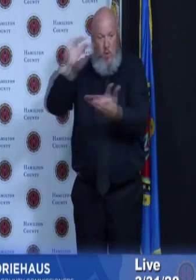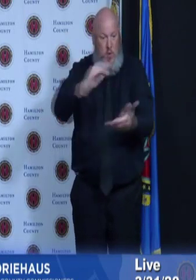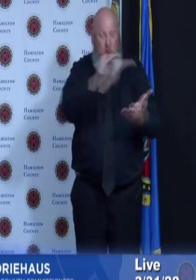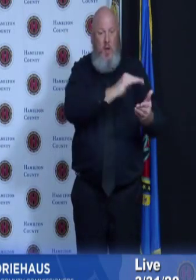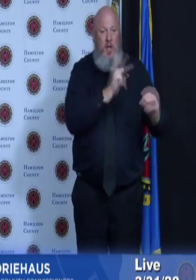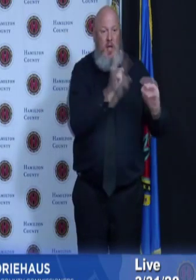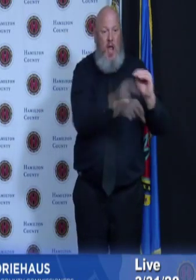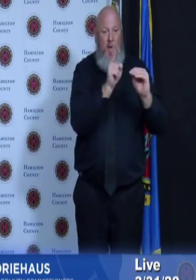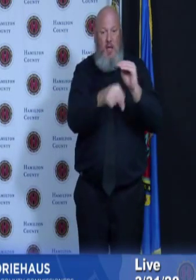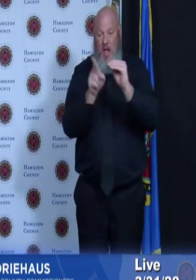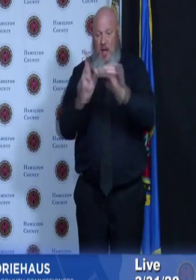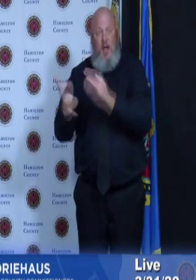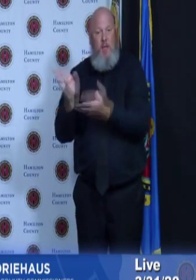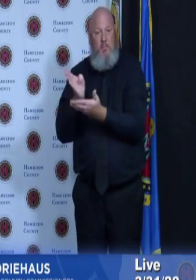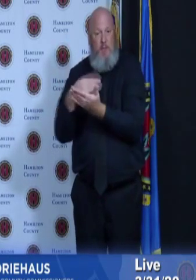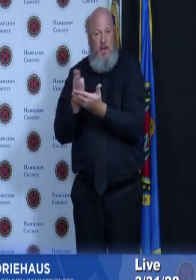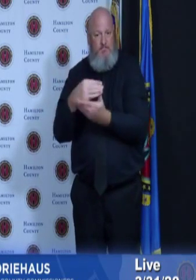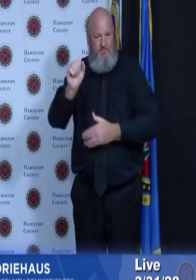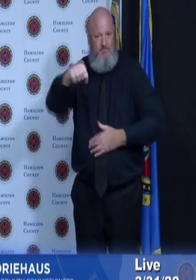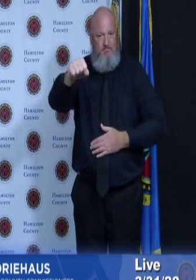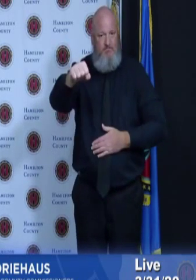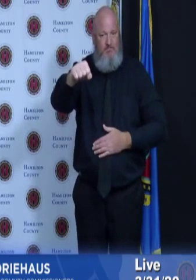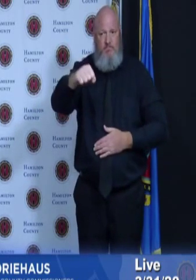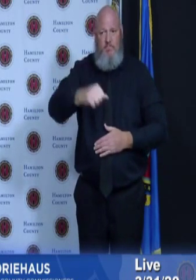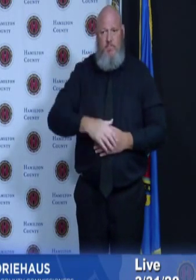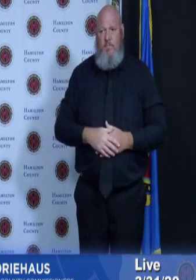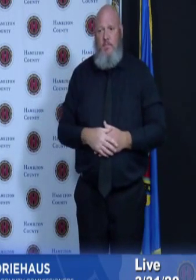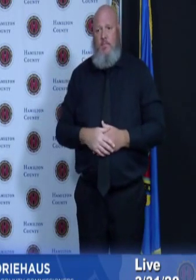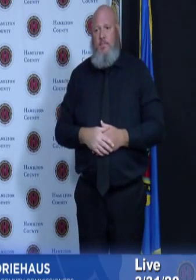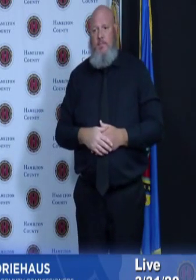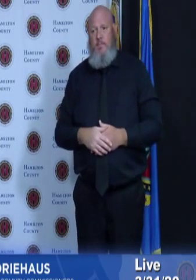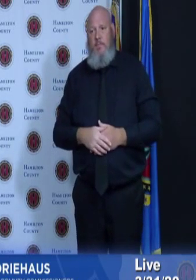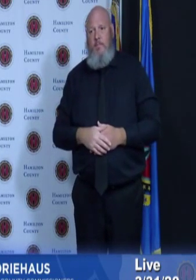you say to yourself all right if that's what we anticipate what does that mean